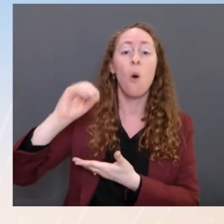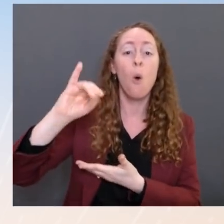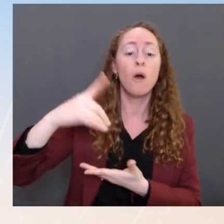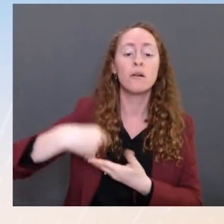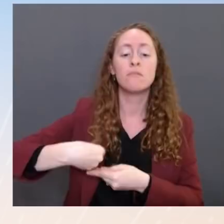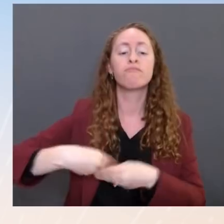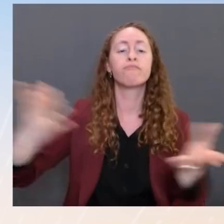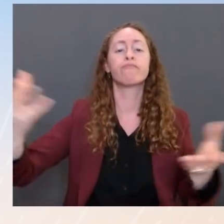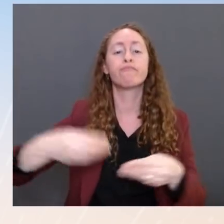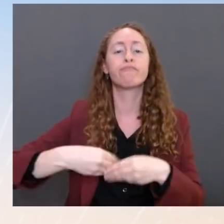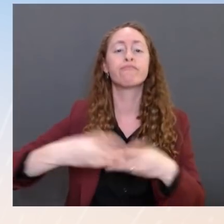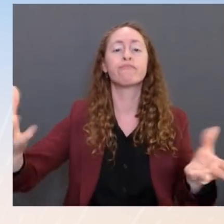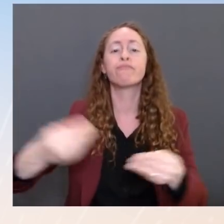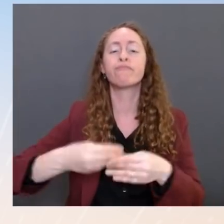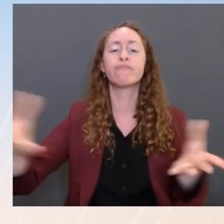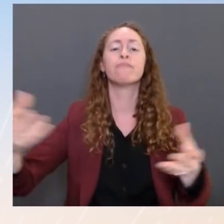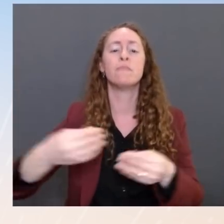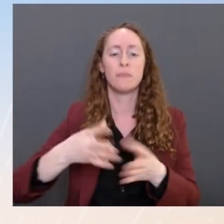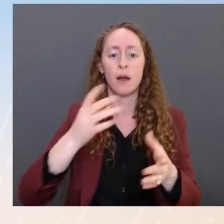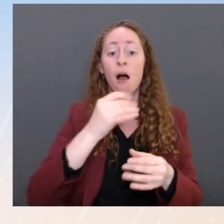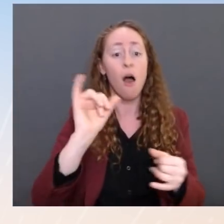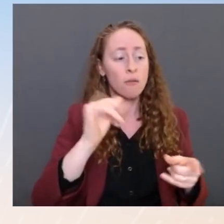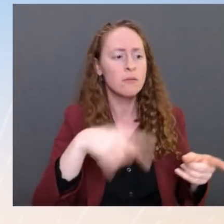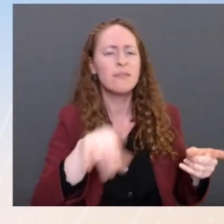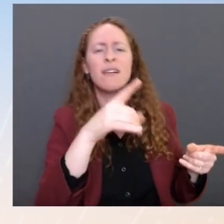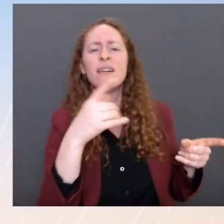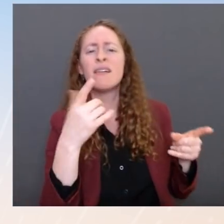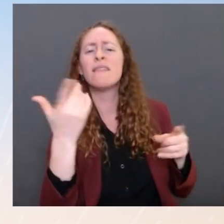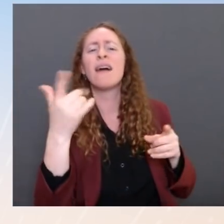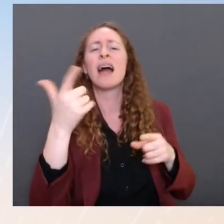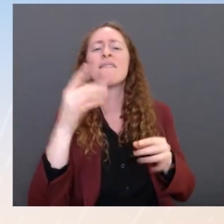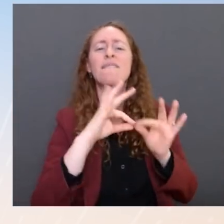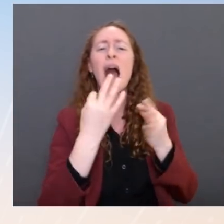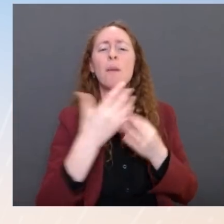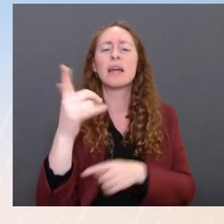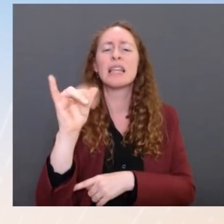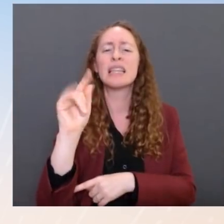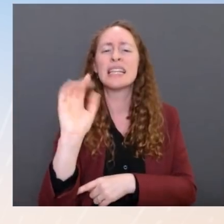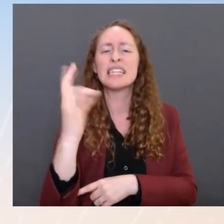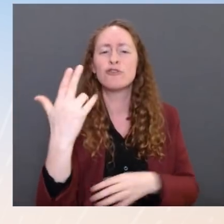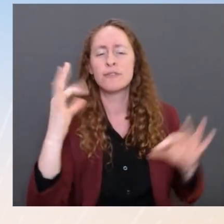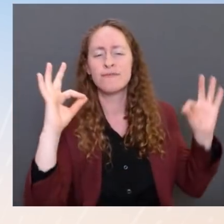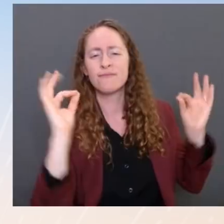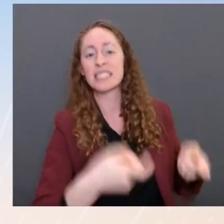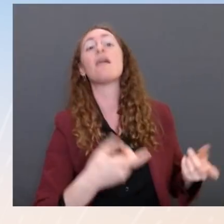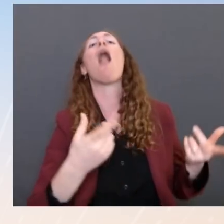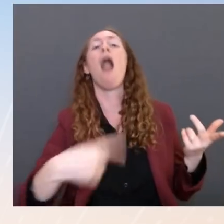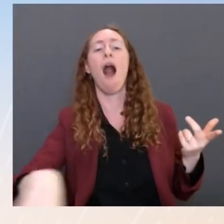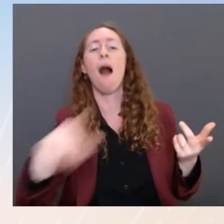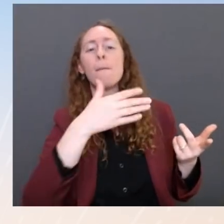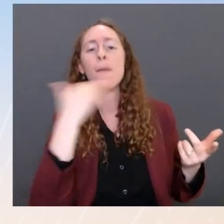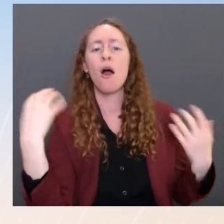We all recognize it's a problem. But if you open the cupboard door, there's nothing there. And that's the issue. Go ahead. The Press: Jen, the flags are flying at half-staff